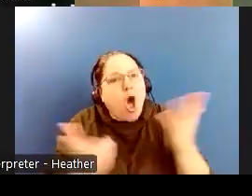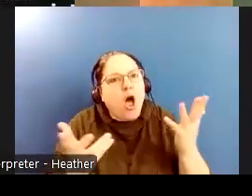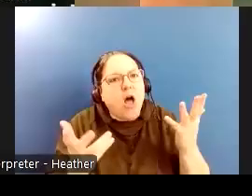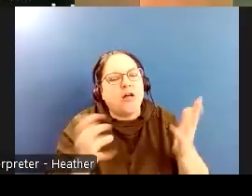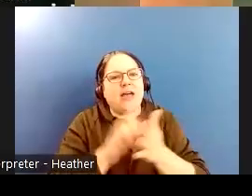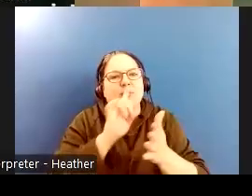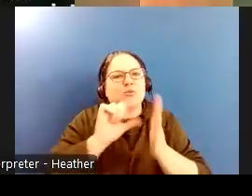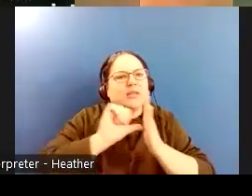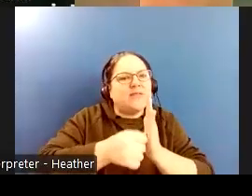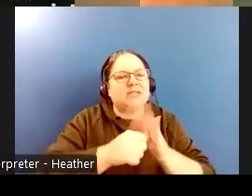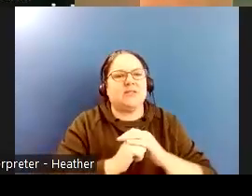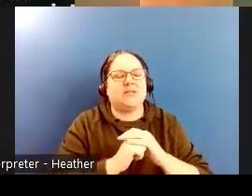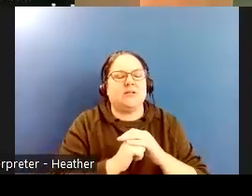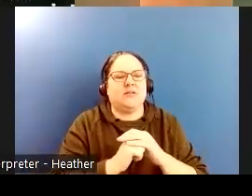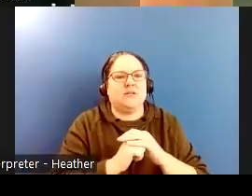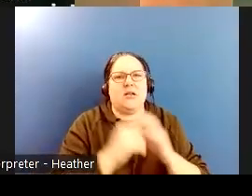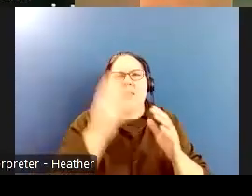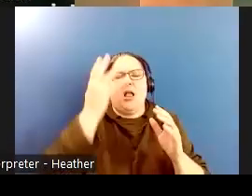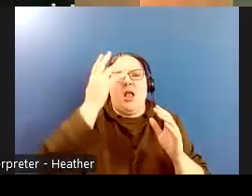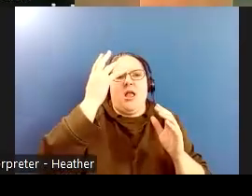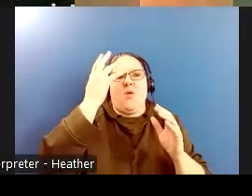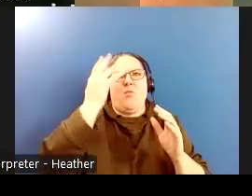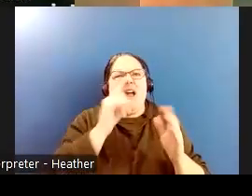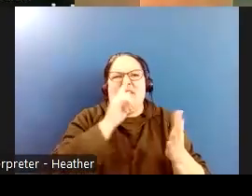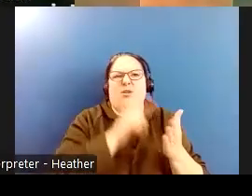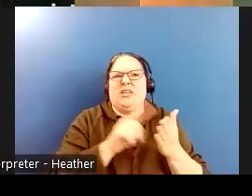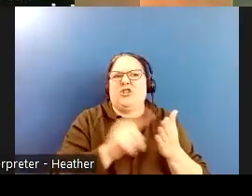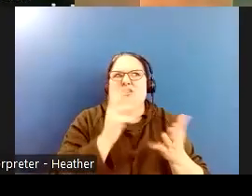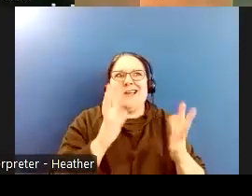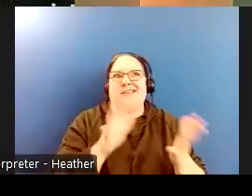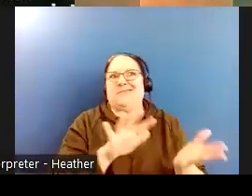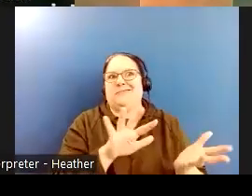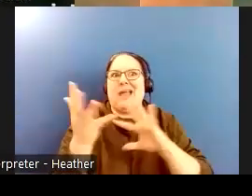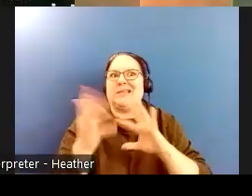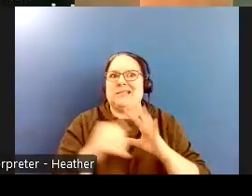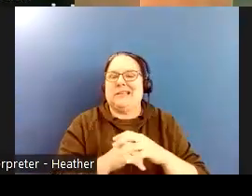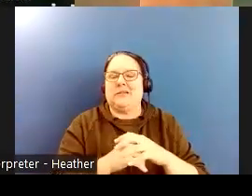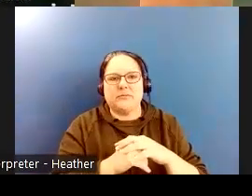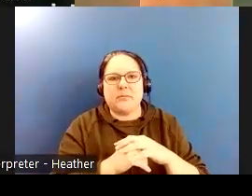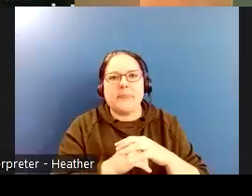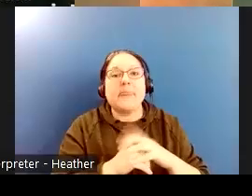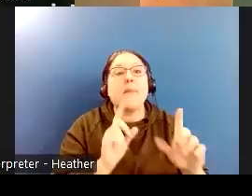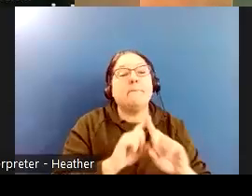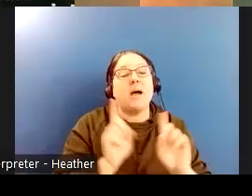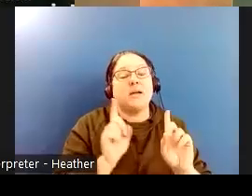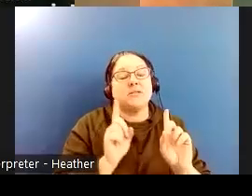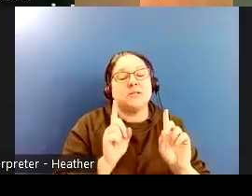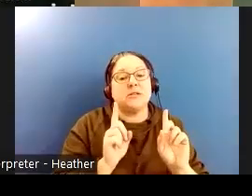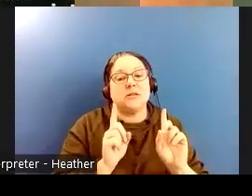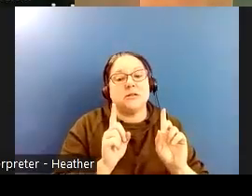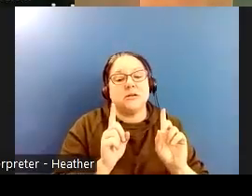why the research has been so messy um because it really has been. But the point here is that